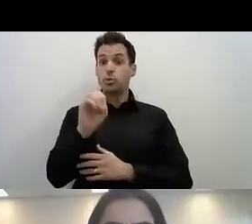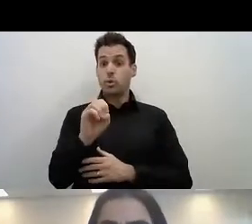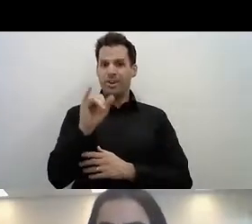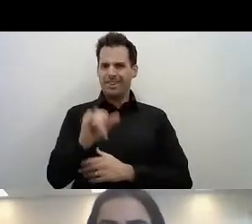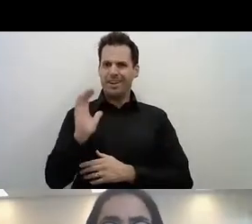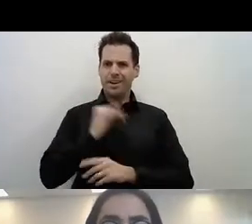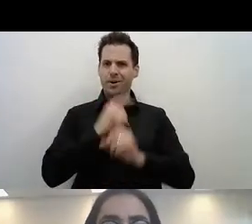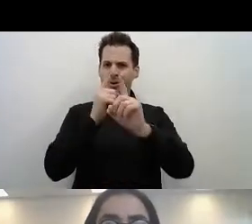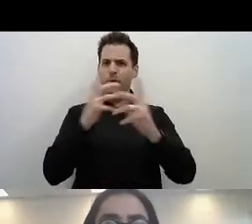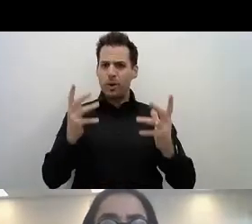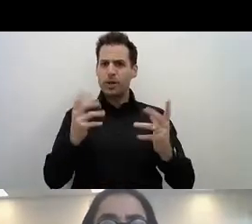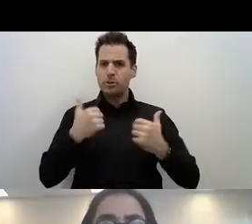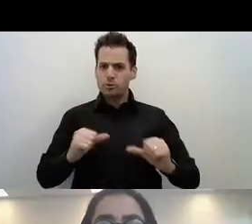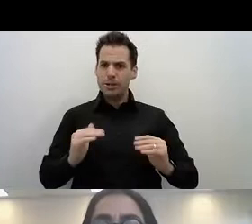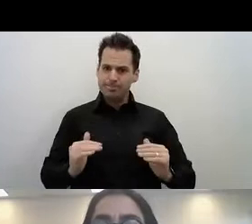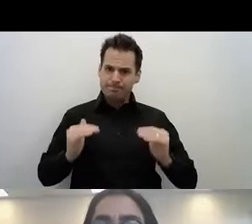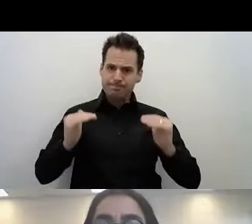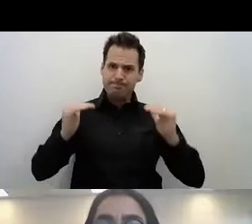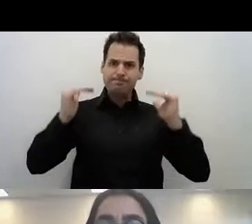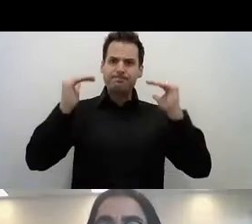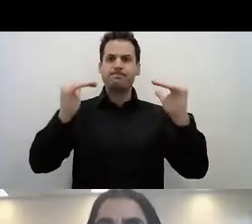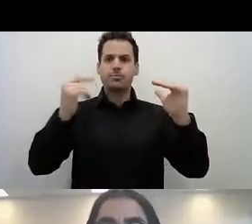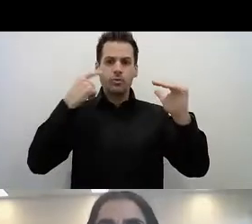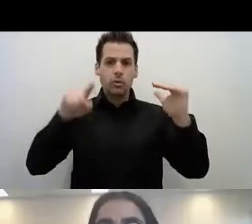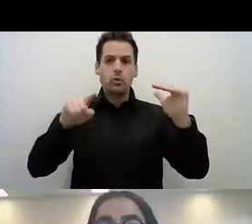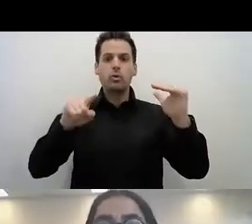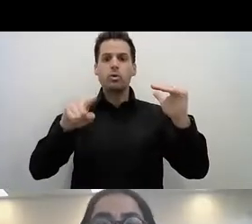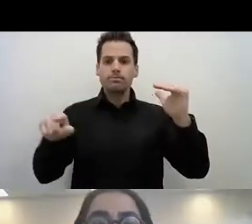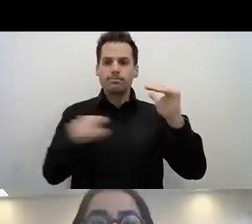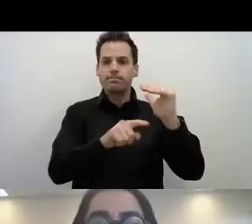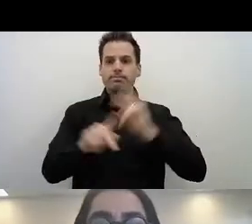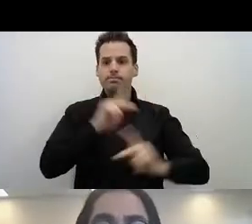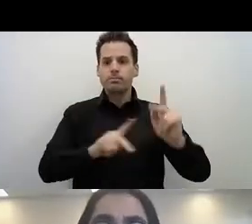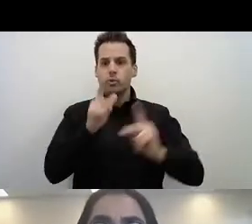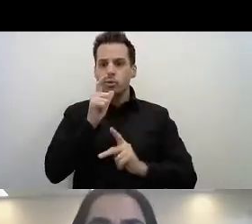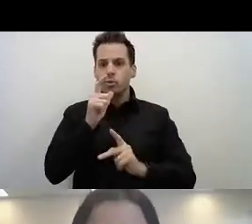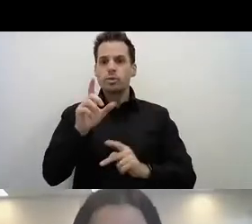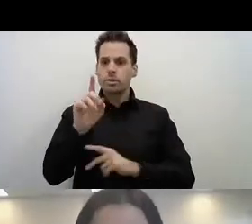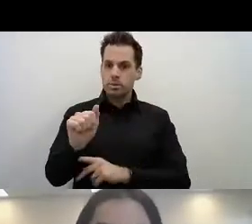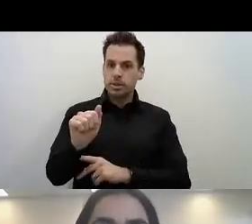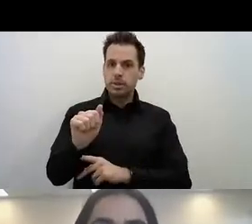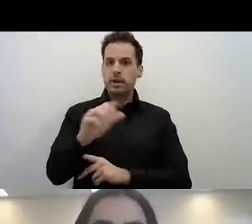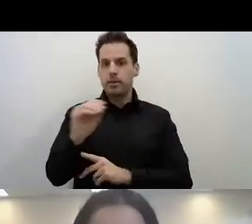of service animal users and here i point to a recent case from manitoba's human rights tribunal